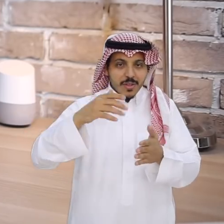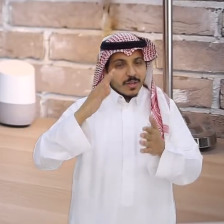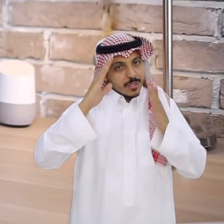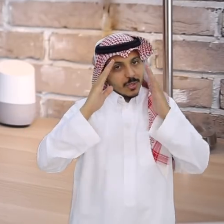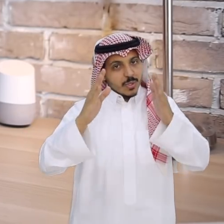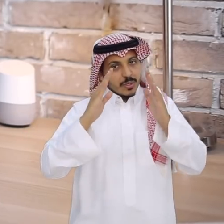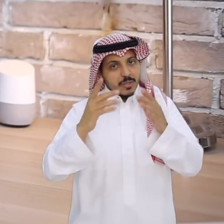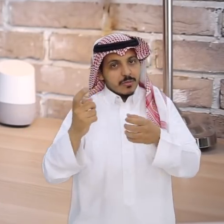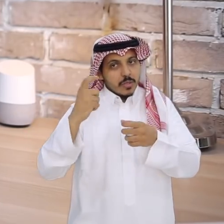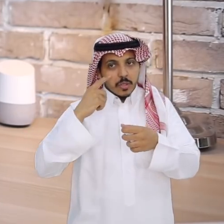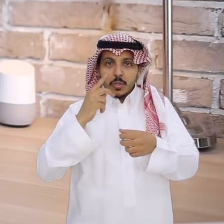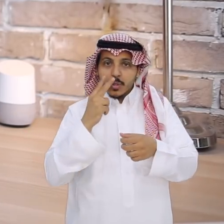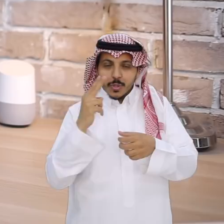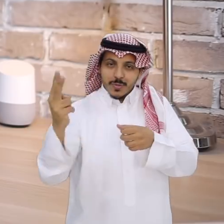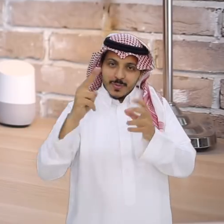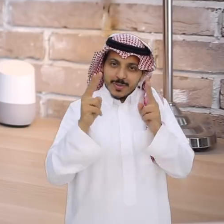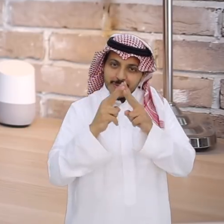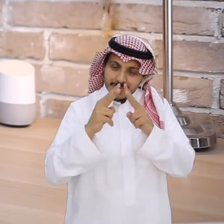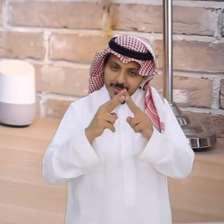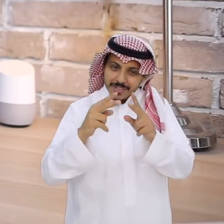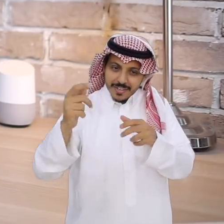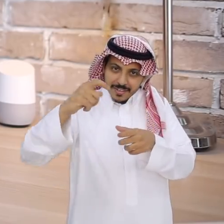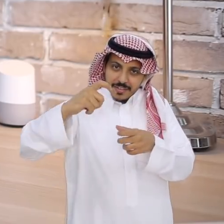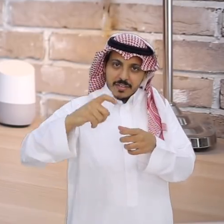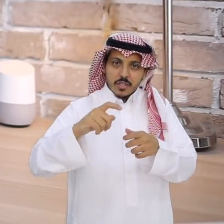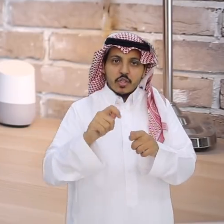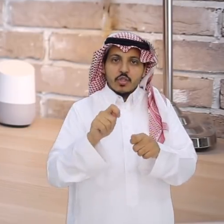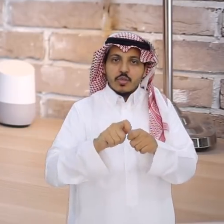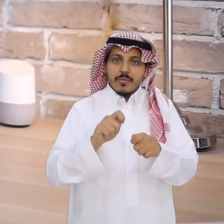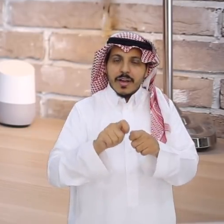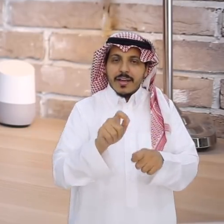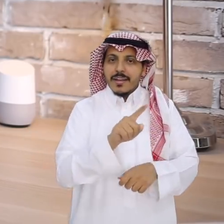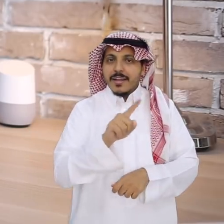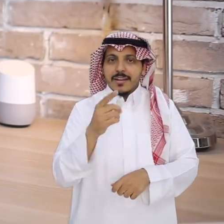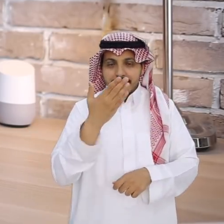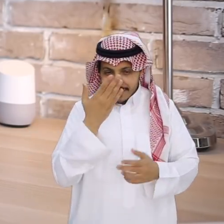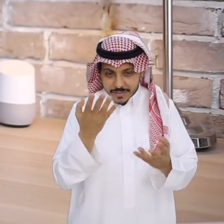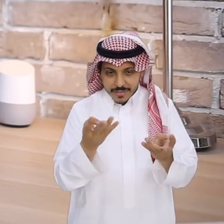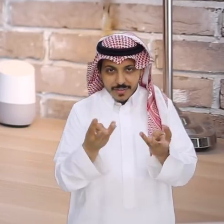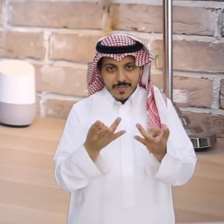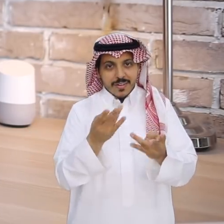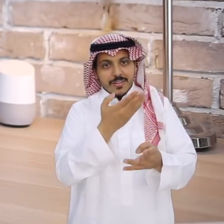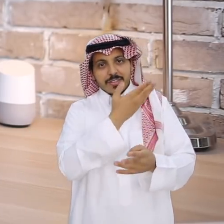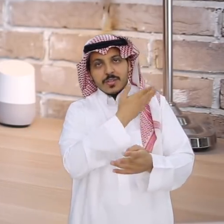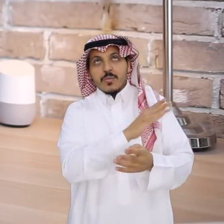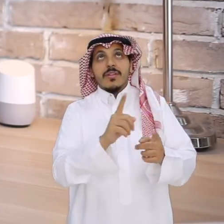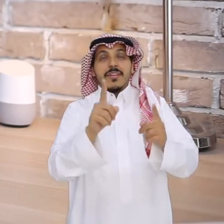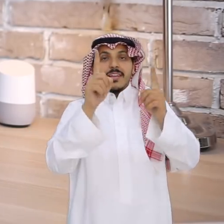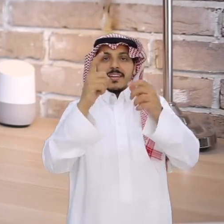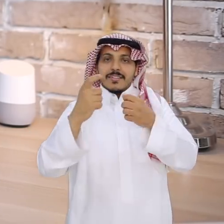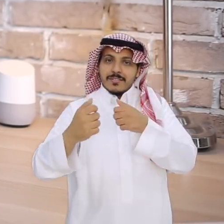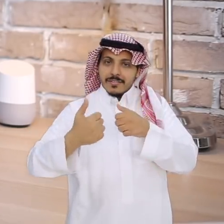This is the end of the video. Thank you for watching it. It witness there is no God but Allah.